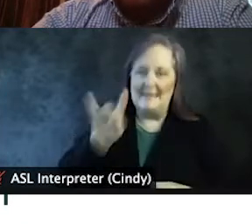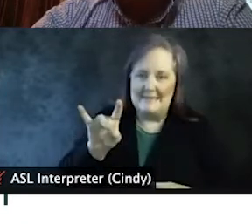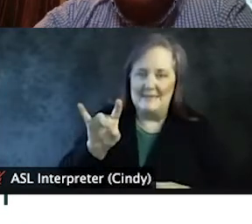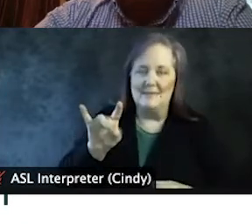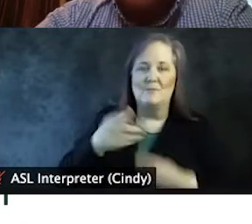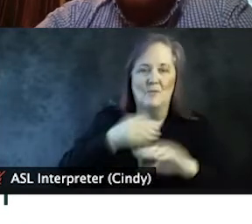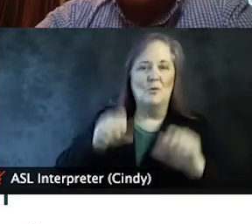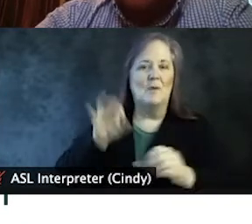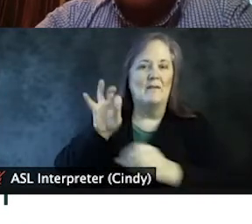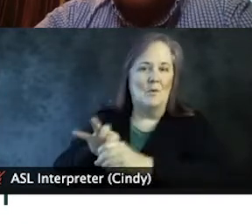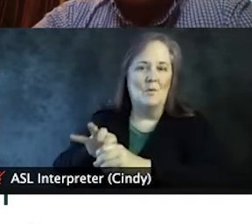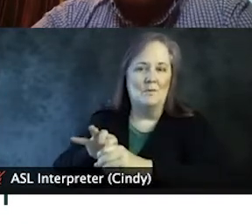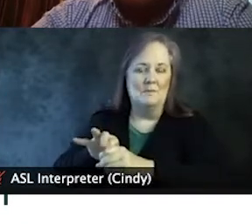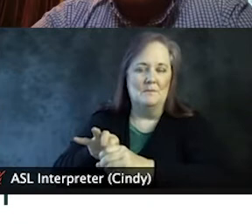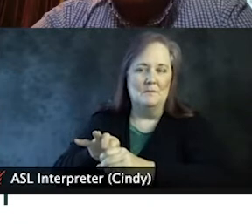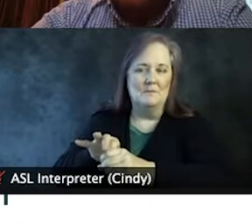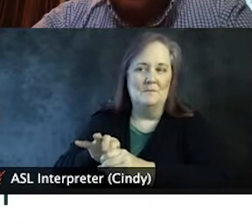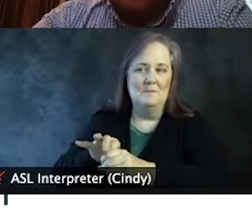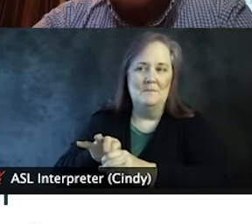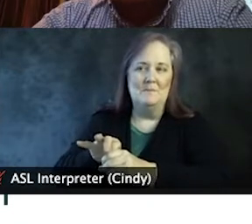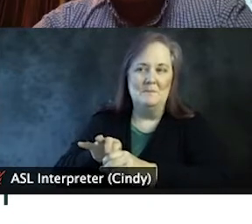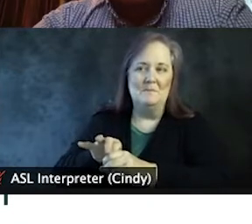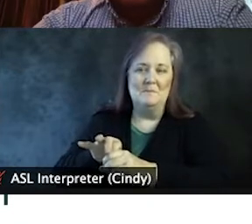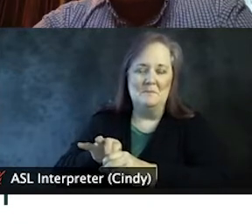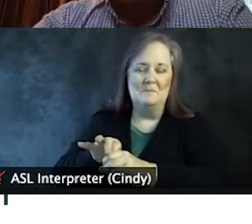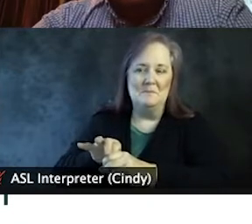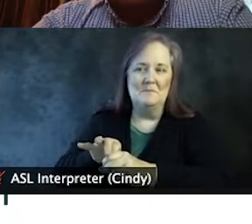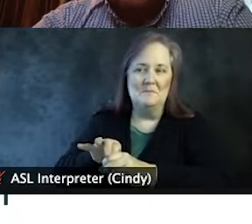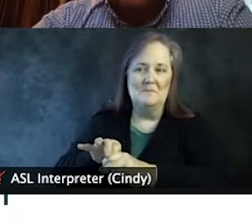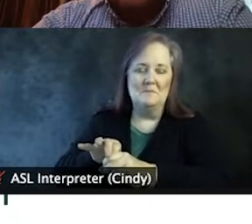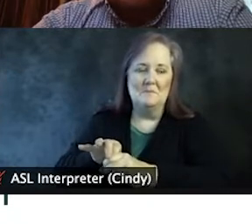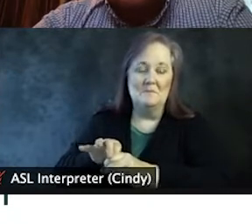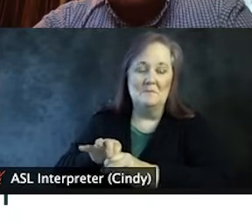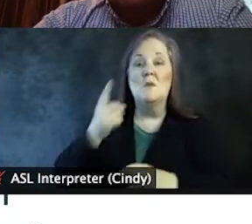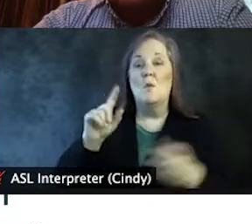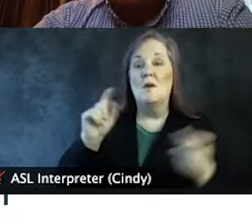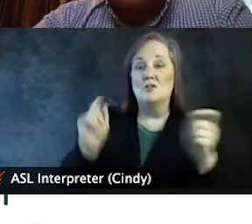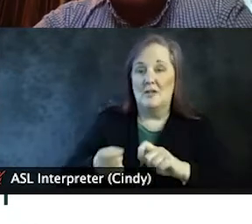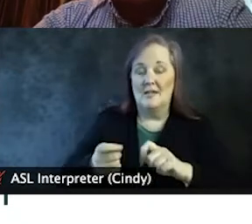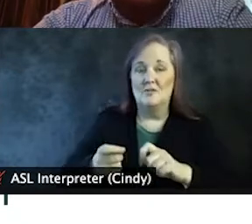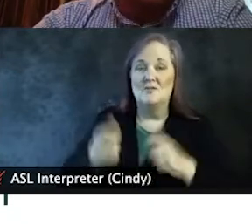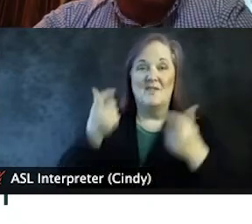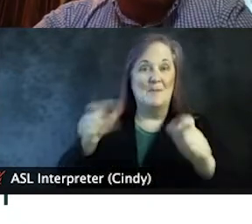to a million dollars statewide for the counties to update the registration systems